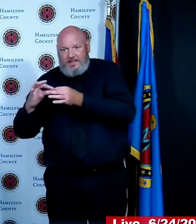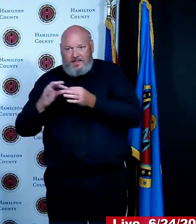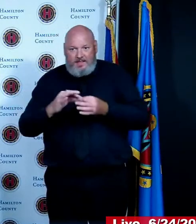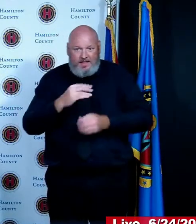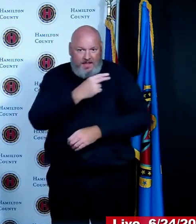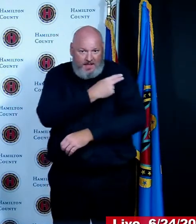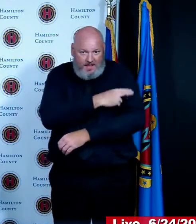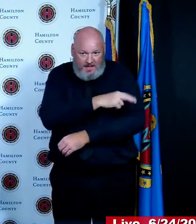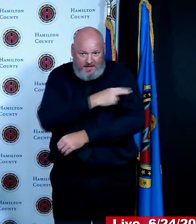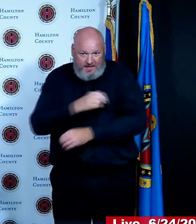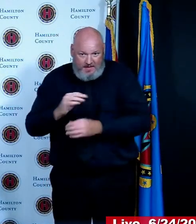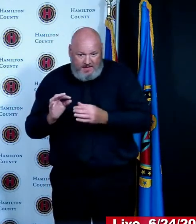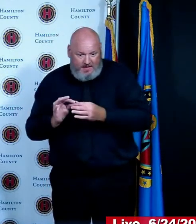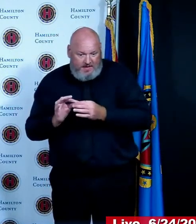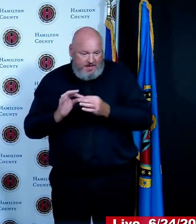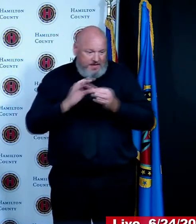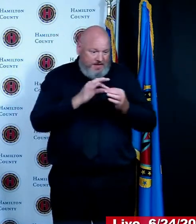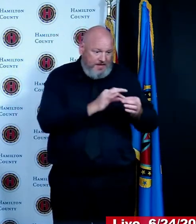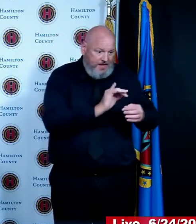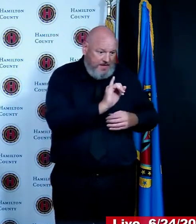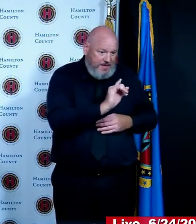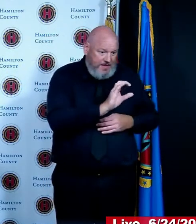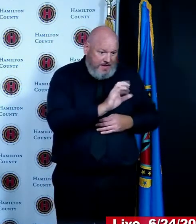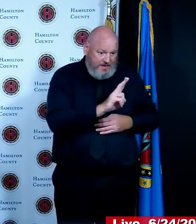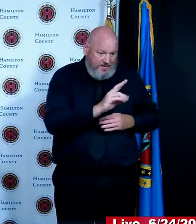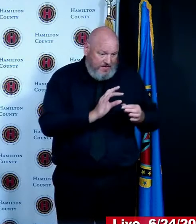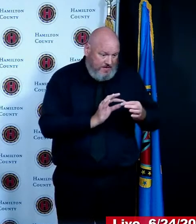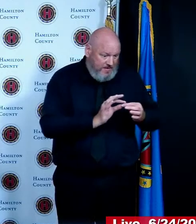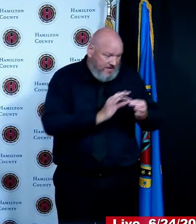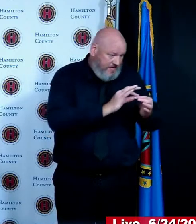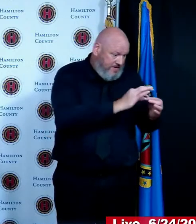have said look maybe it's just more people are getting tested maybe it is